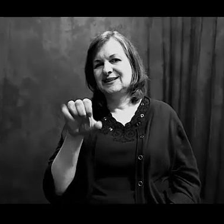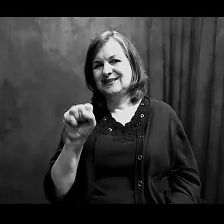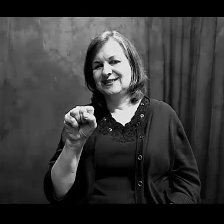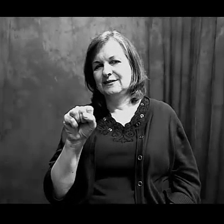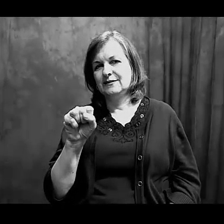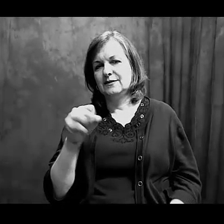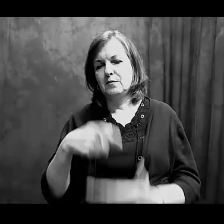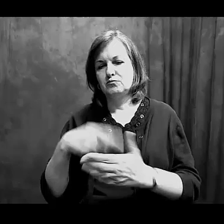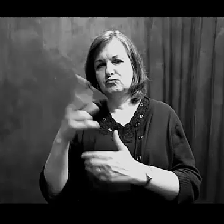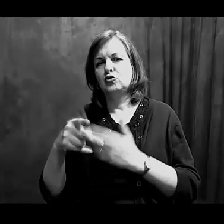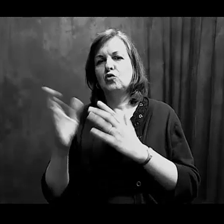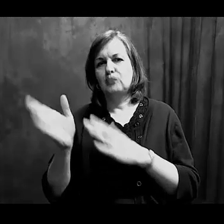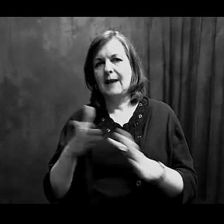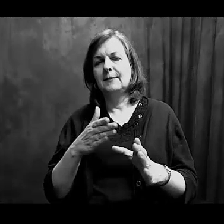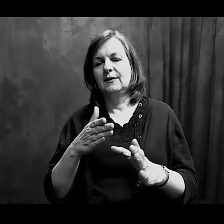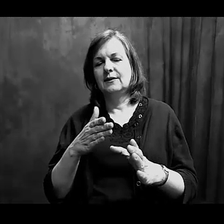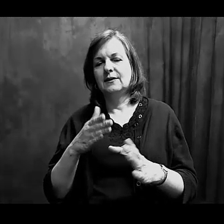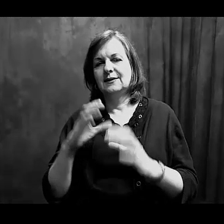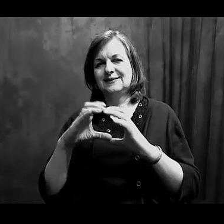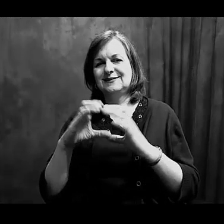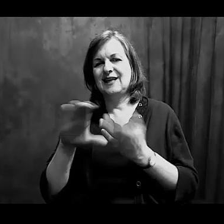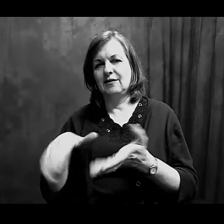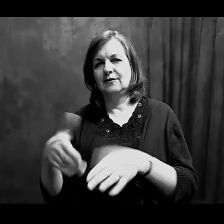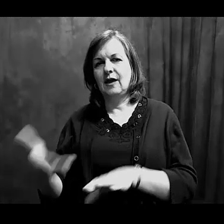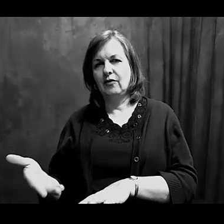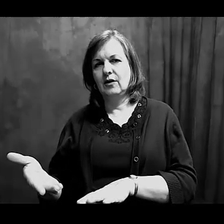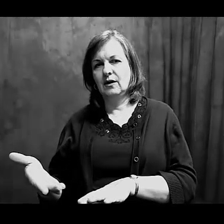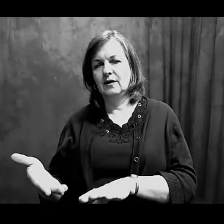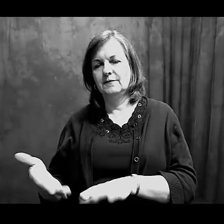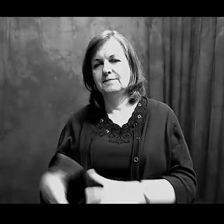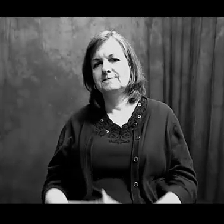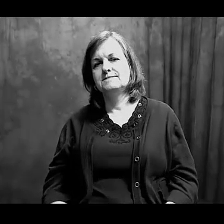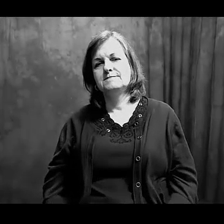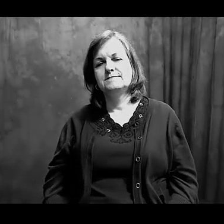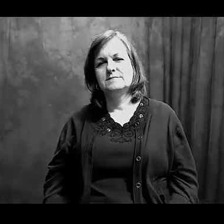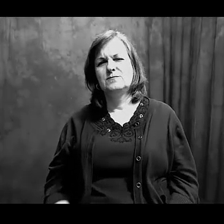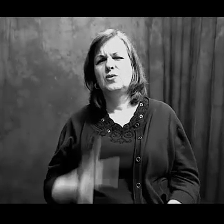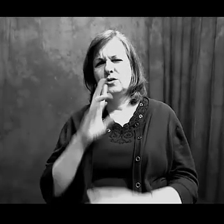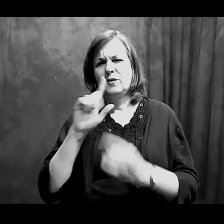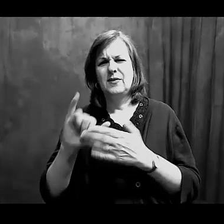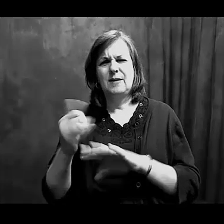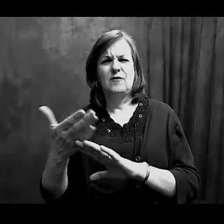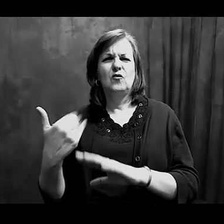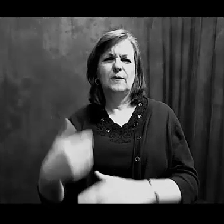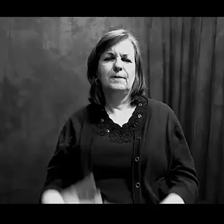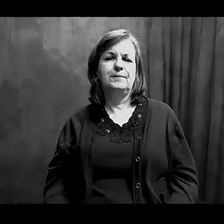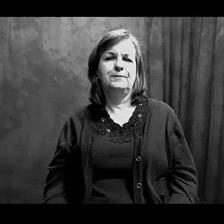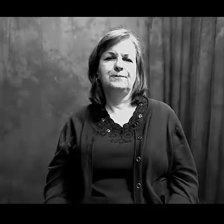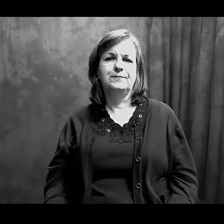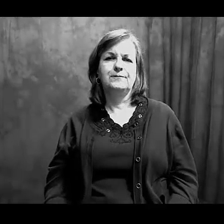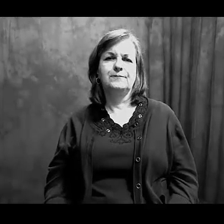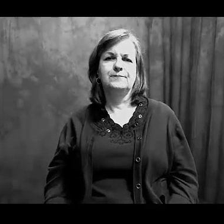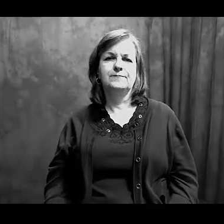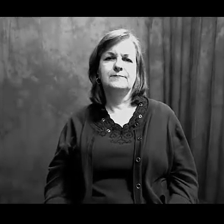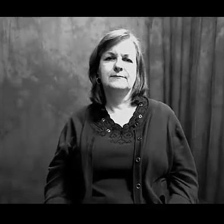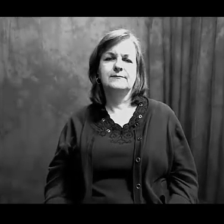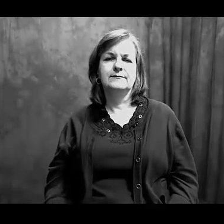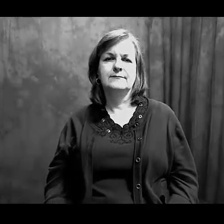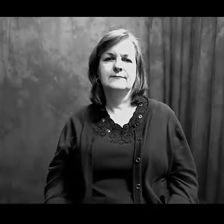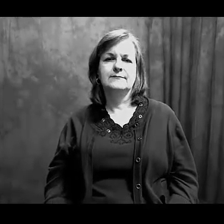or programmed cell death that we talked about